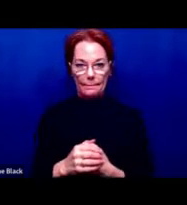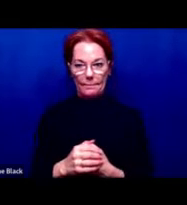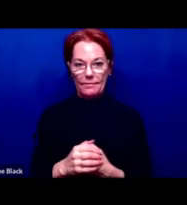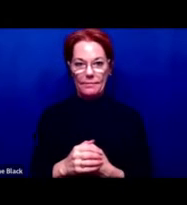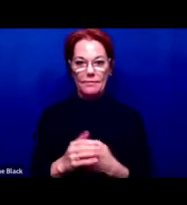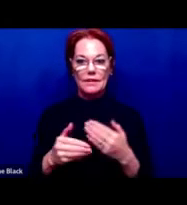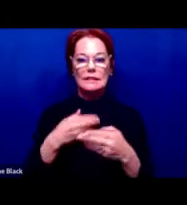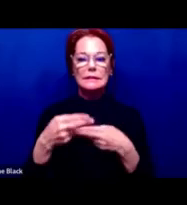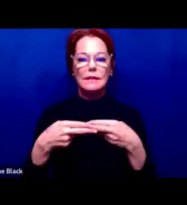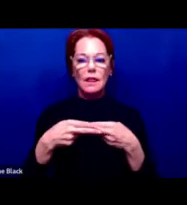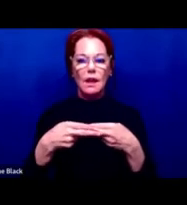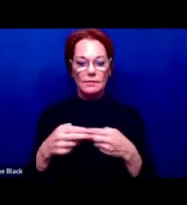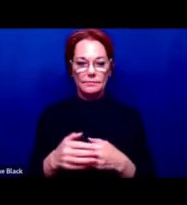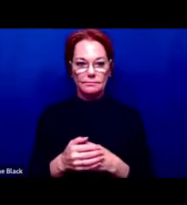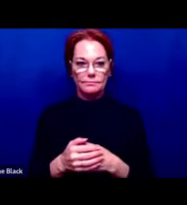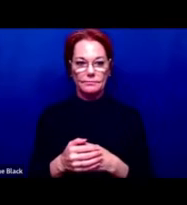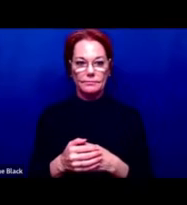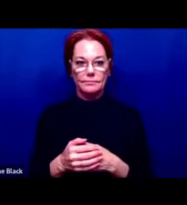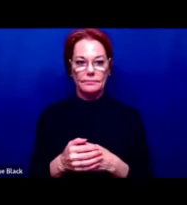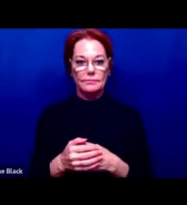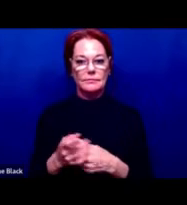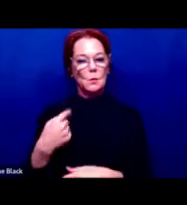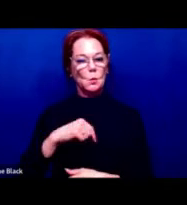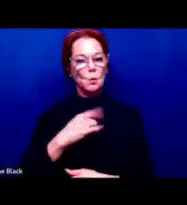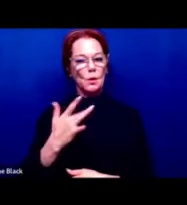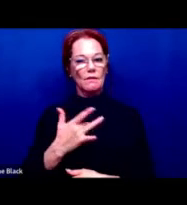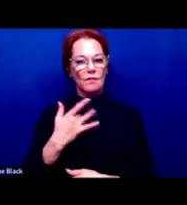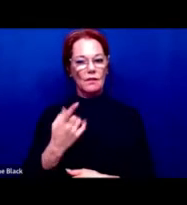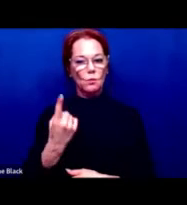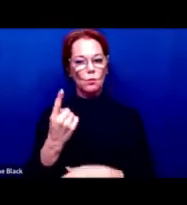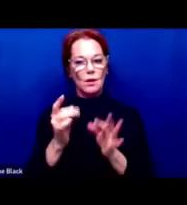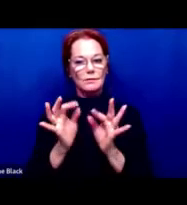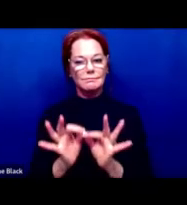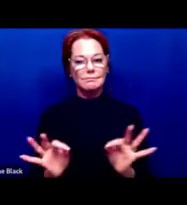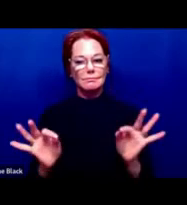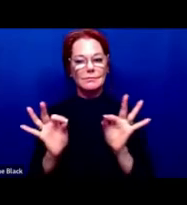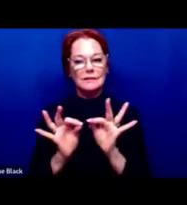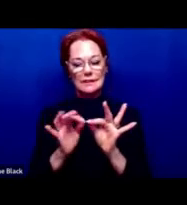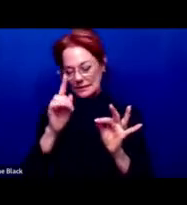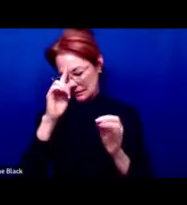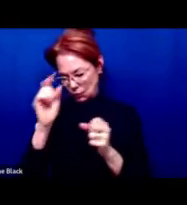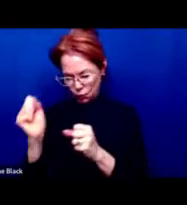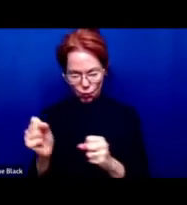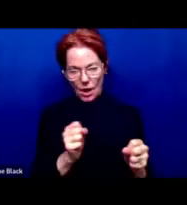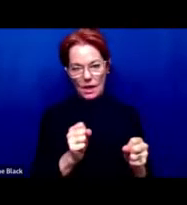next slide, we feel one of the key strategies to drive new funding to human services is